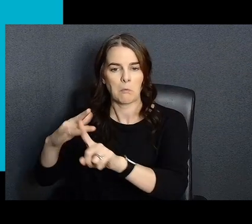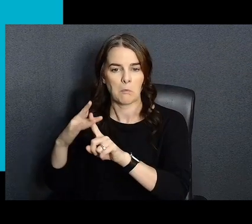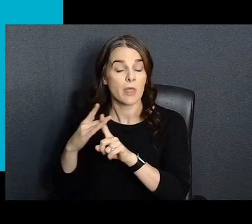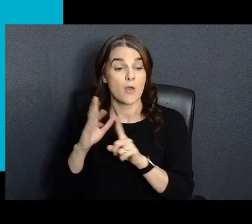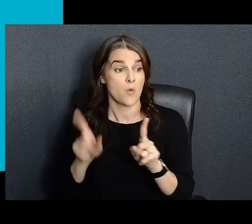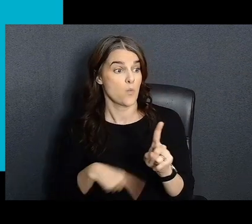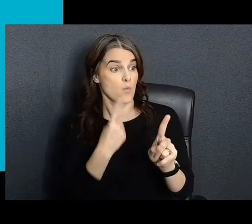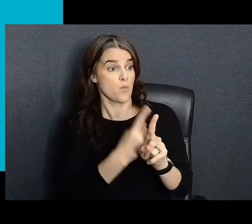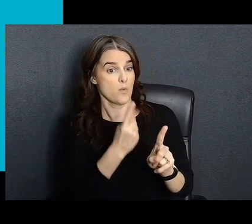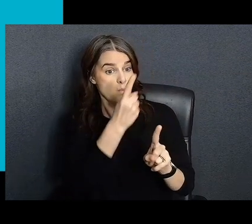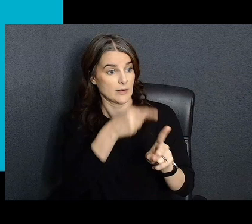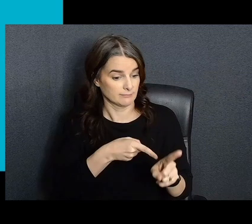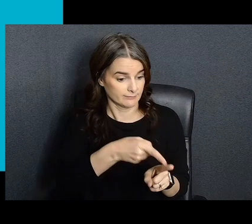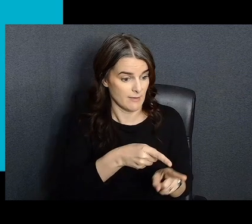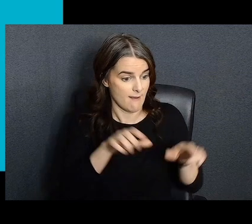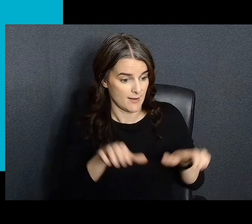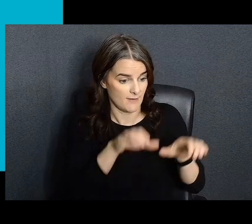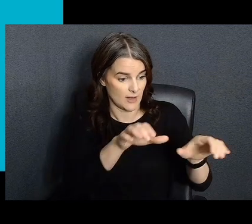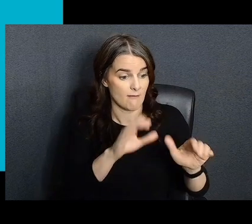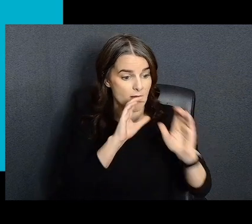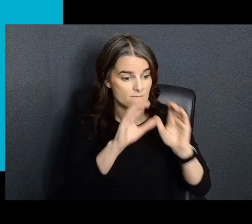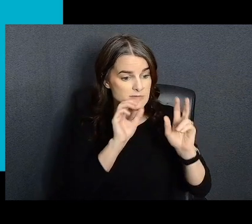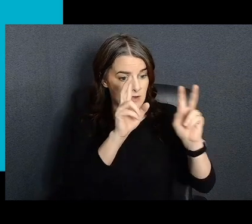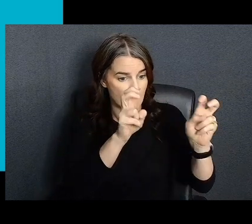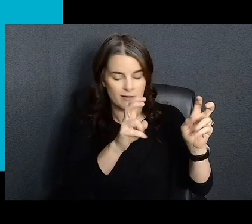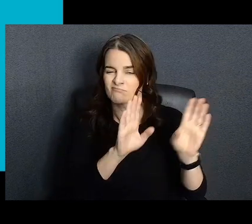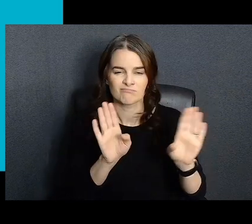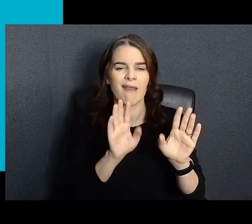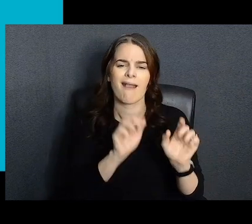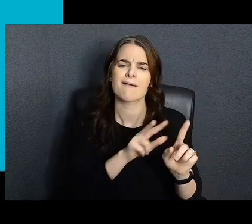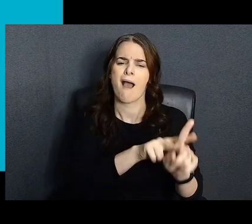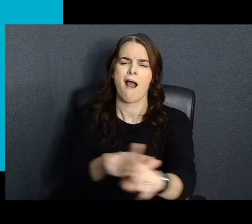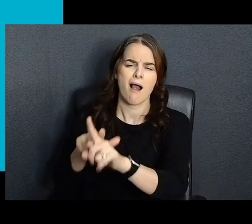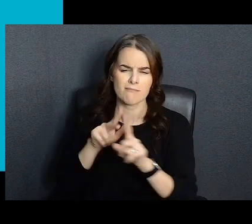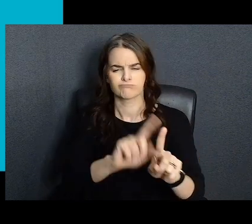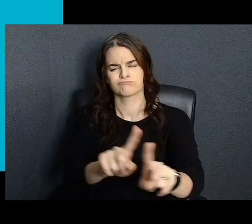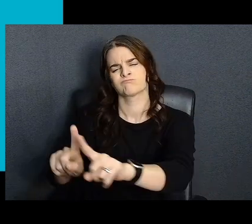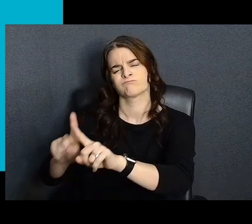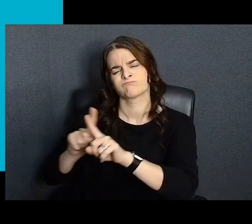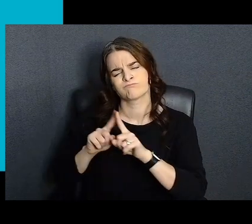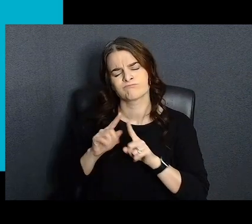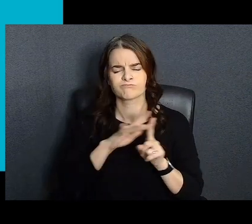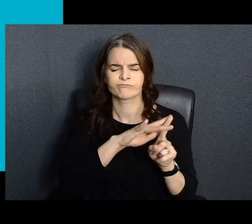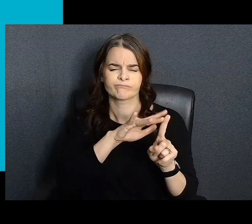for one specific activity or conversation topic. They can be used across a lot of different contexts.